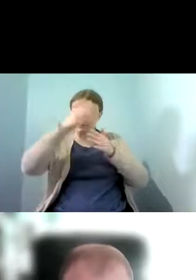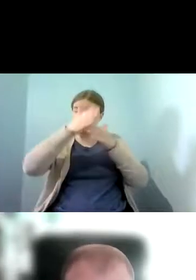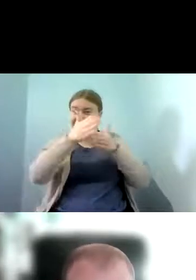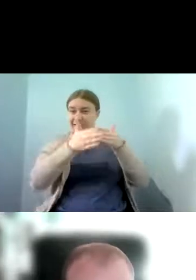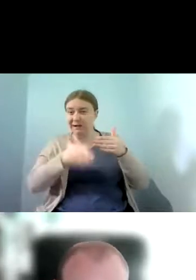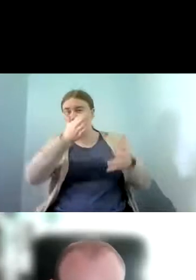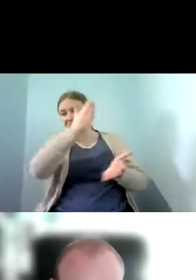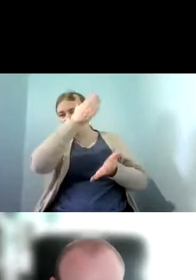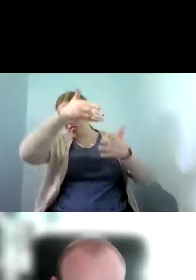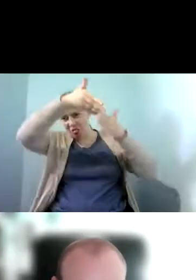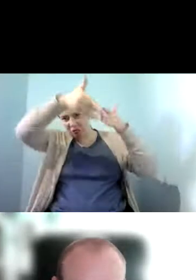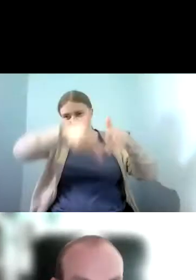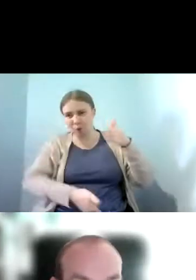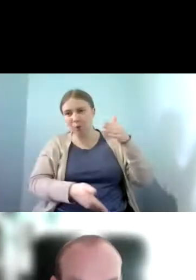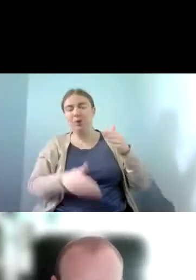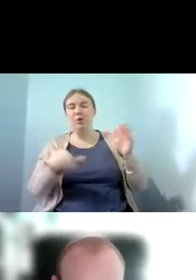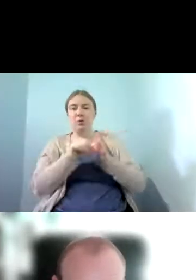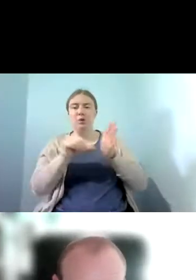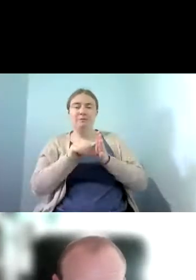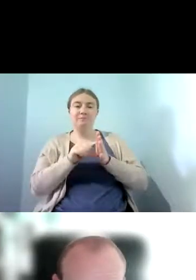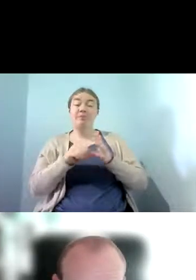we had to construct a platform out um across the weir